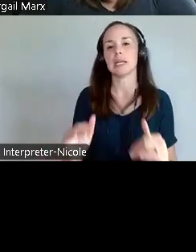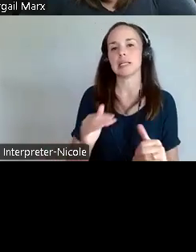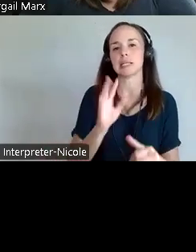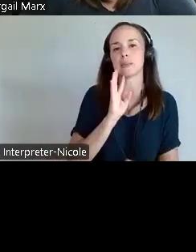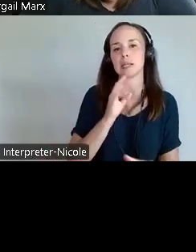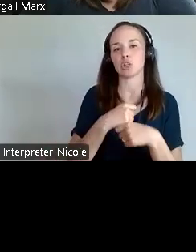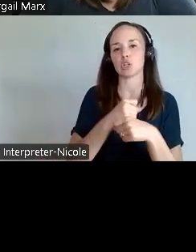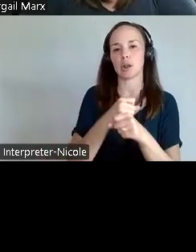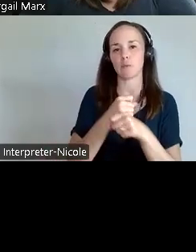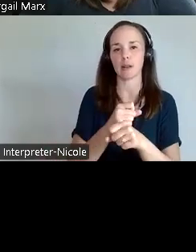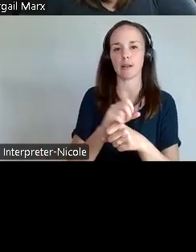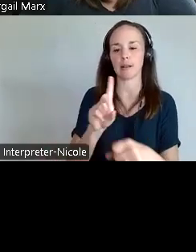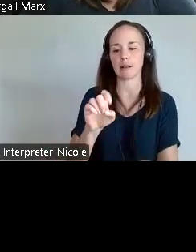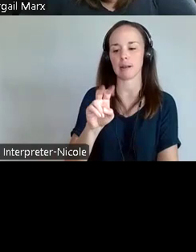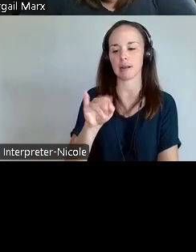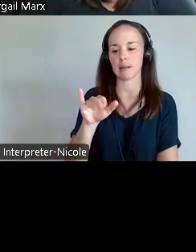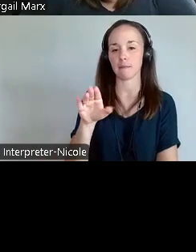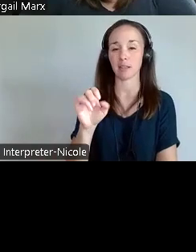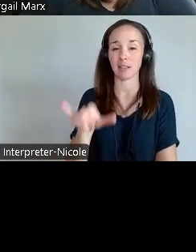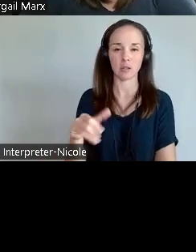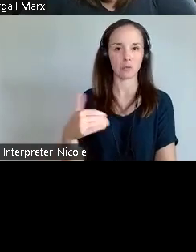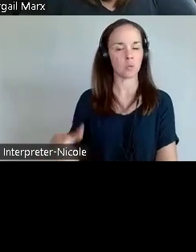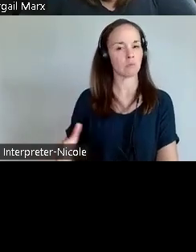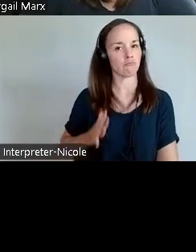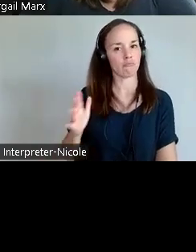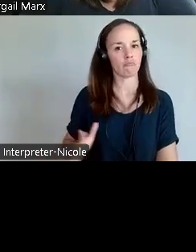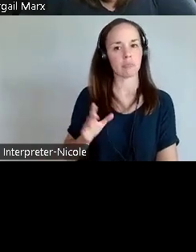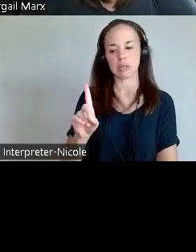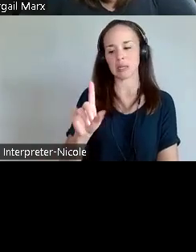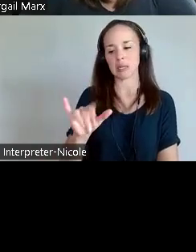And those are dynamic display devices so that dynamic means that page is changing